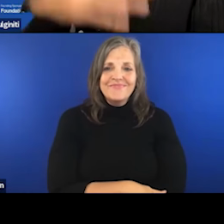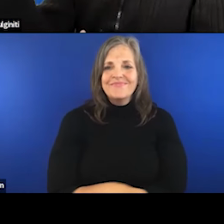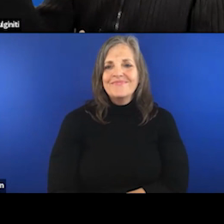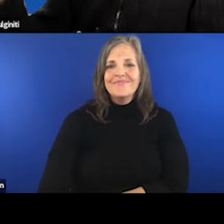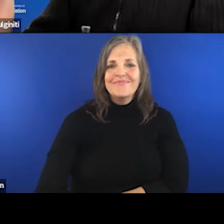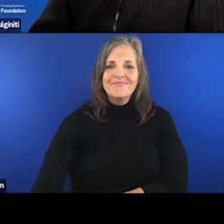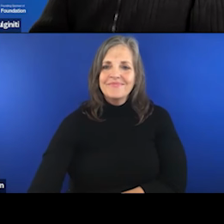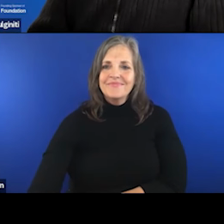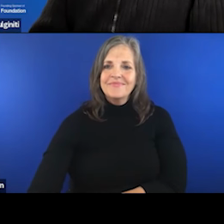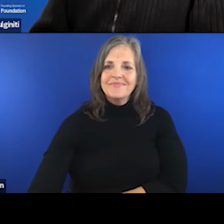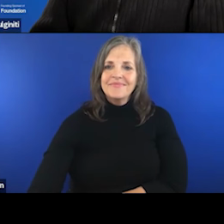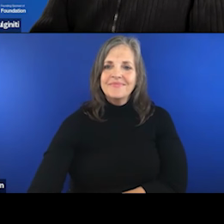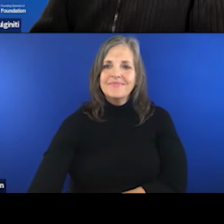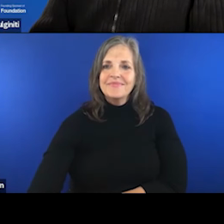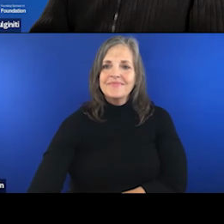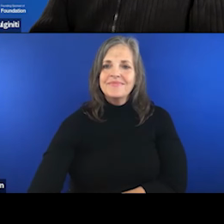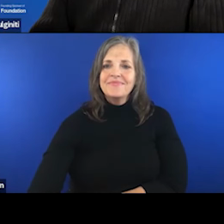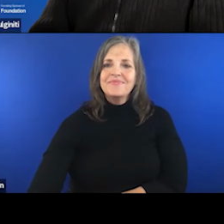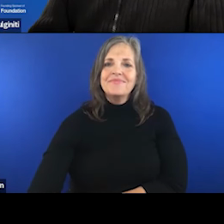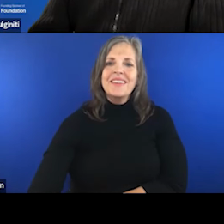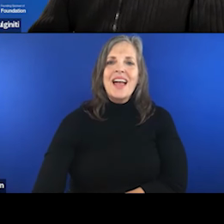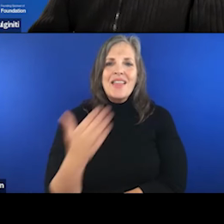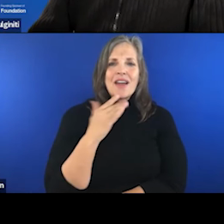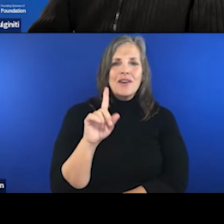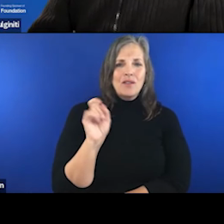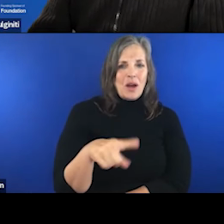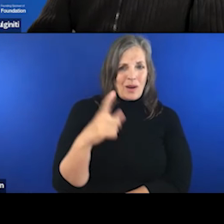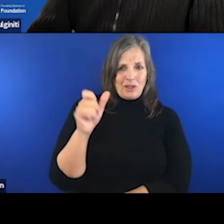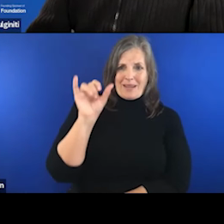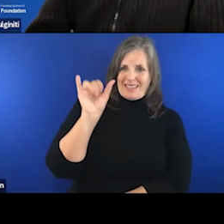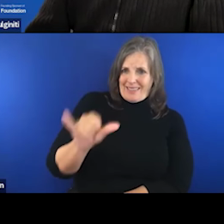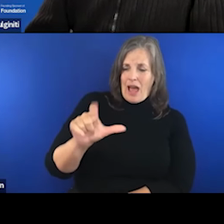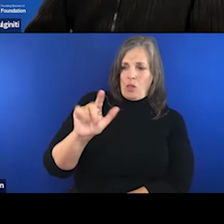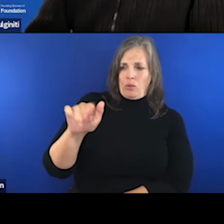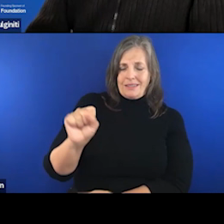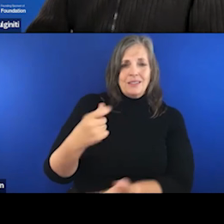that's what we're talking about today for sure the designers being aware all right